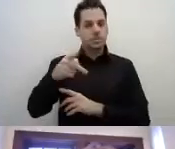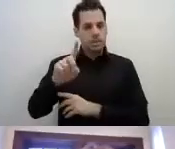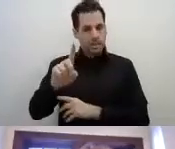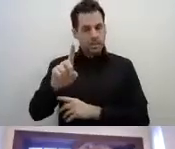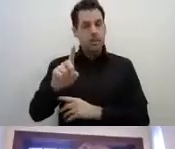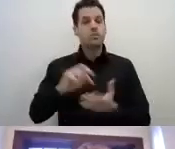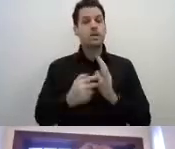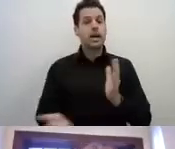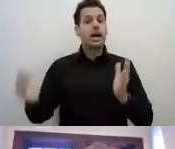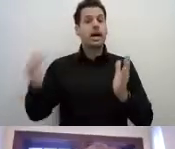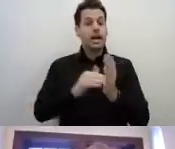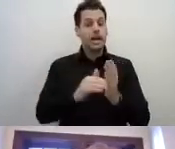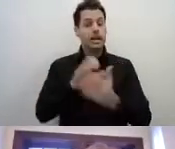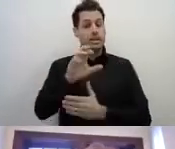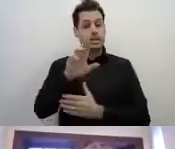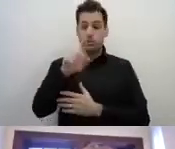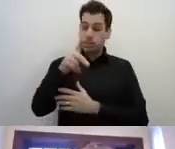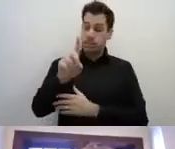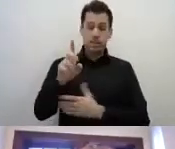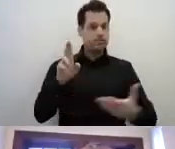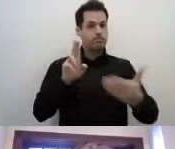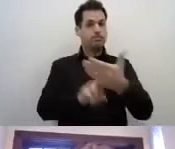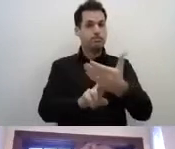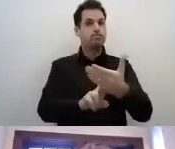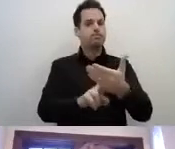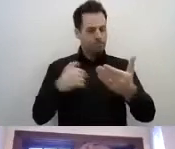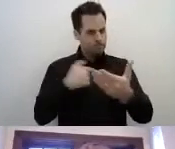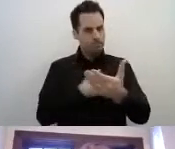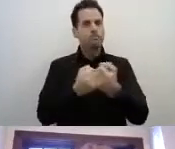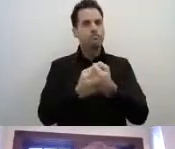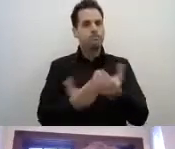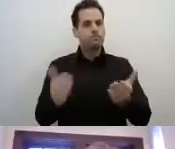on the rights of persons with disabilities and to the implementation of all five